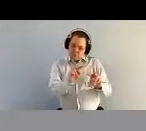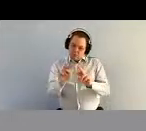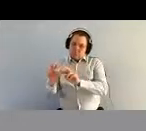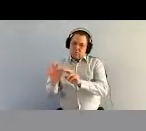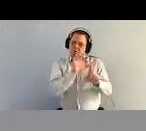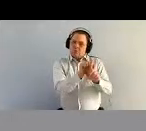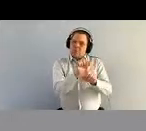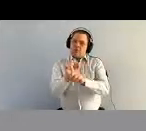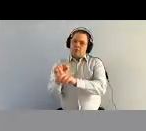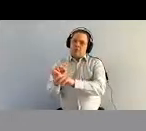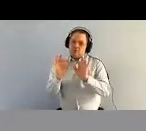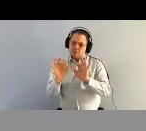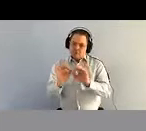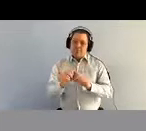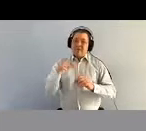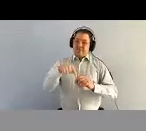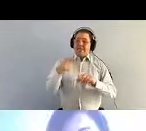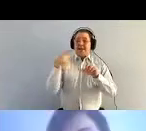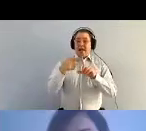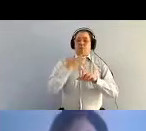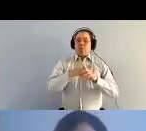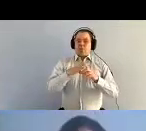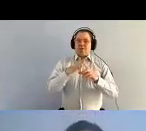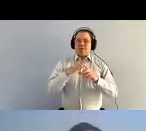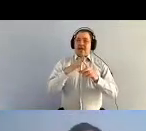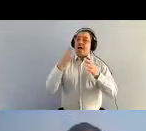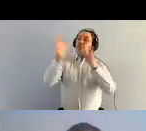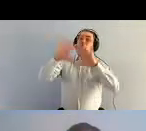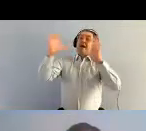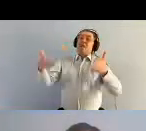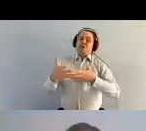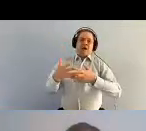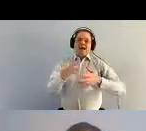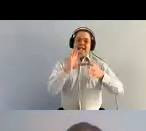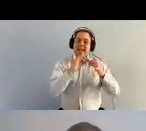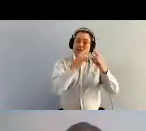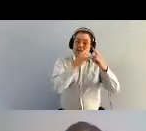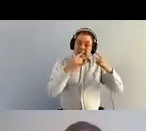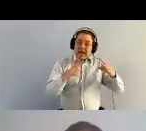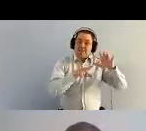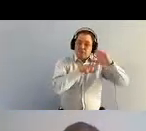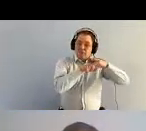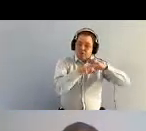in different guidance documents on a disability inclusive response. The difference with this document is it focused on specific humanitarian